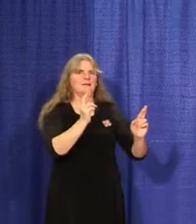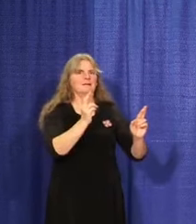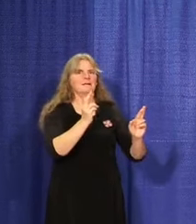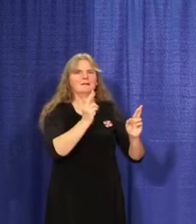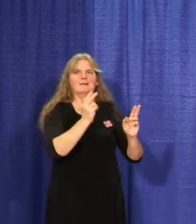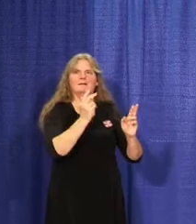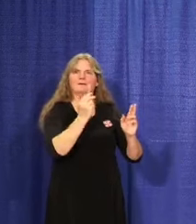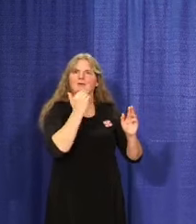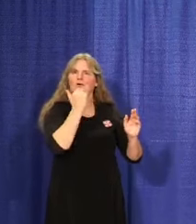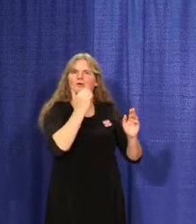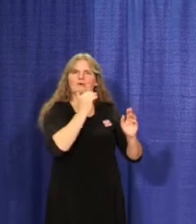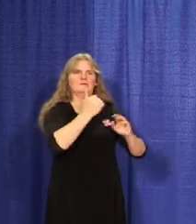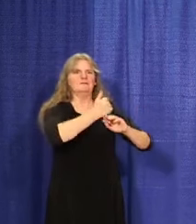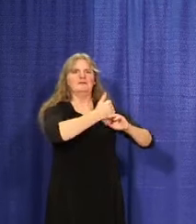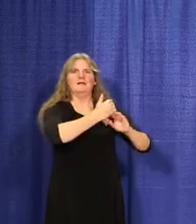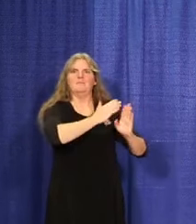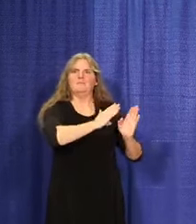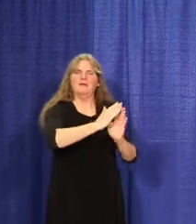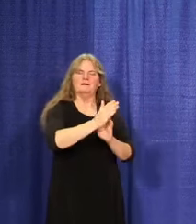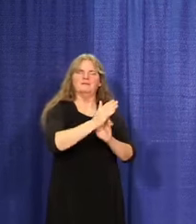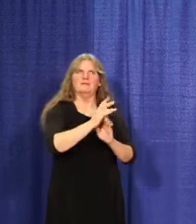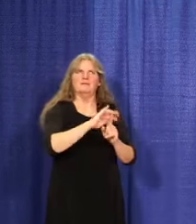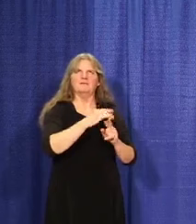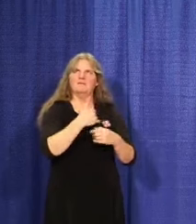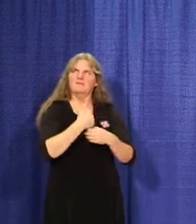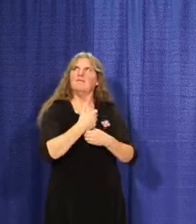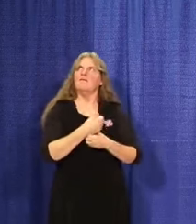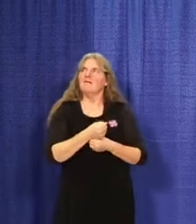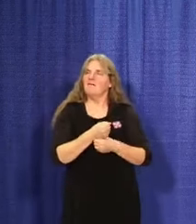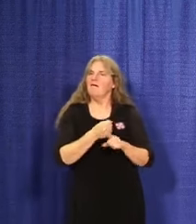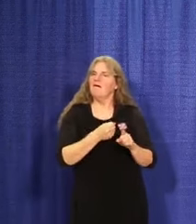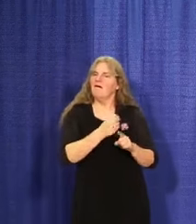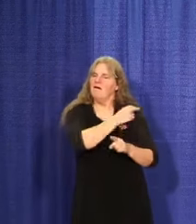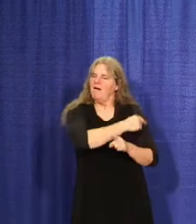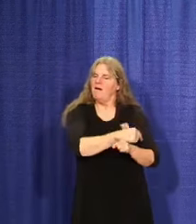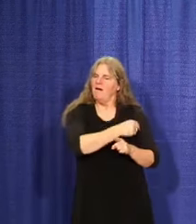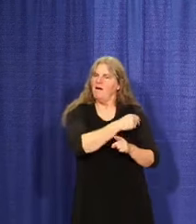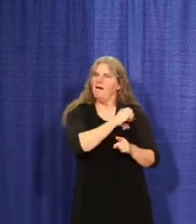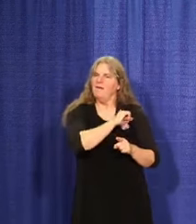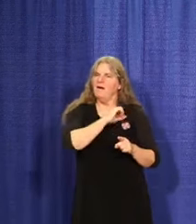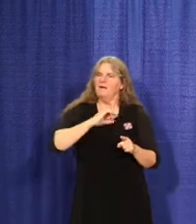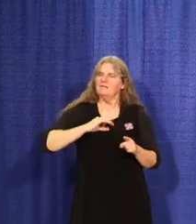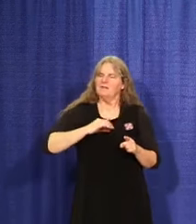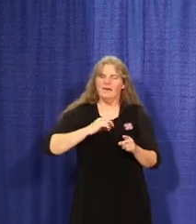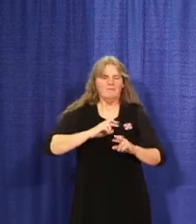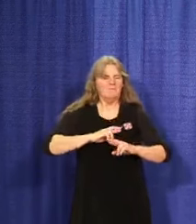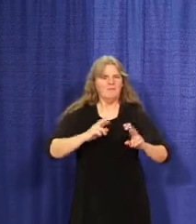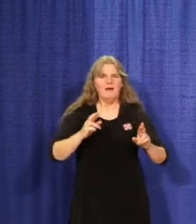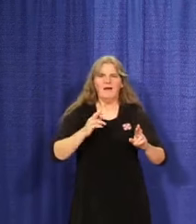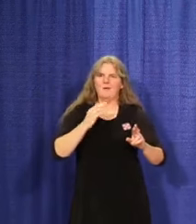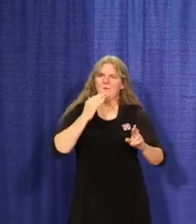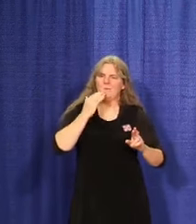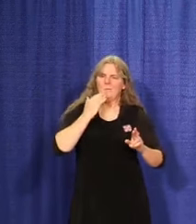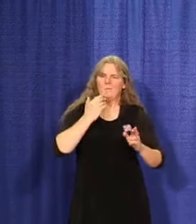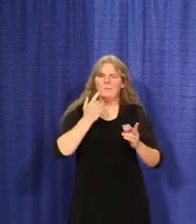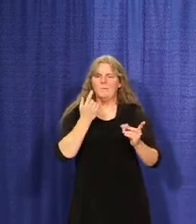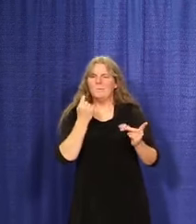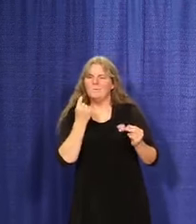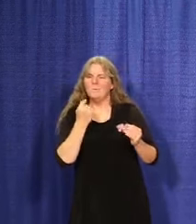confidence boost that showed that hospital staff were able to demonstrate and show that they can do this very well and